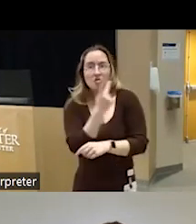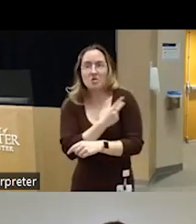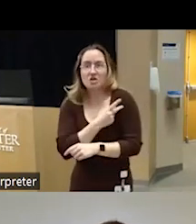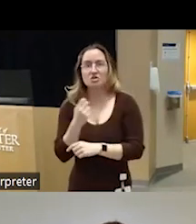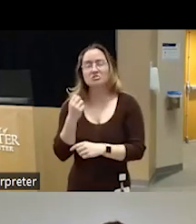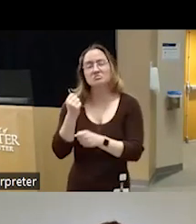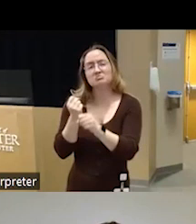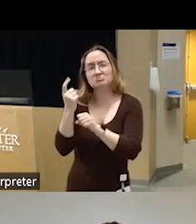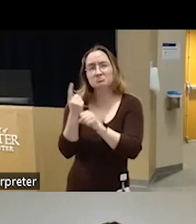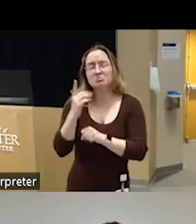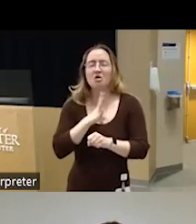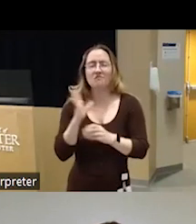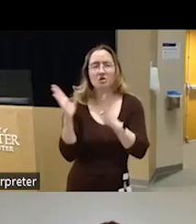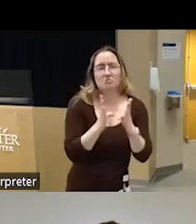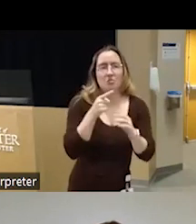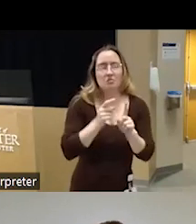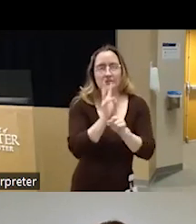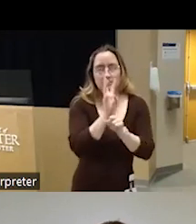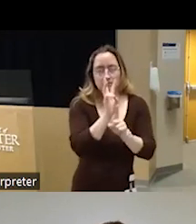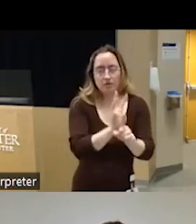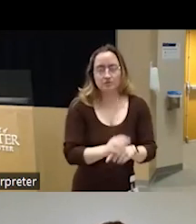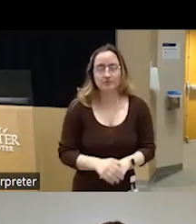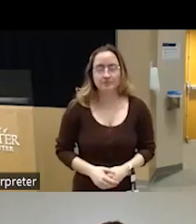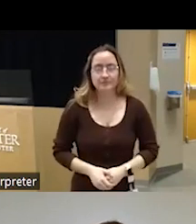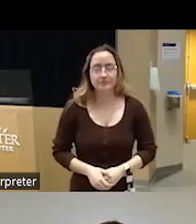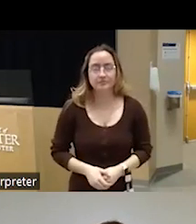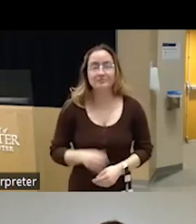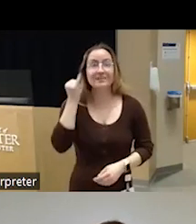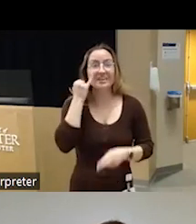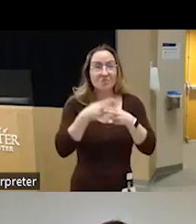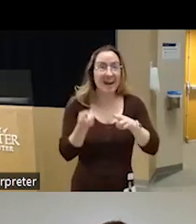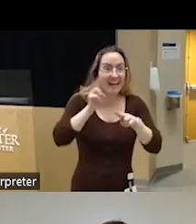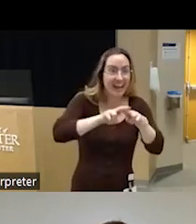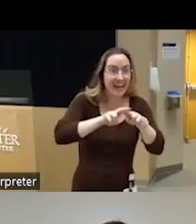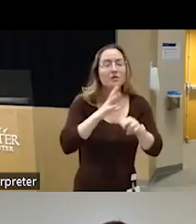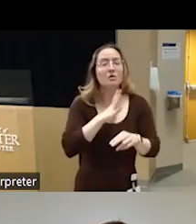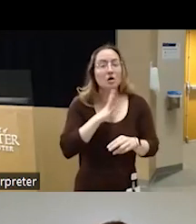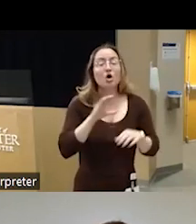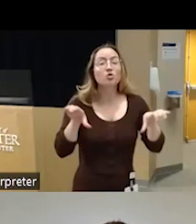there's a 7% weight gain do another metabolic assessment because 7% is a real problem.